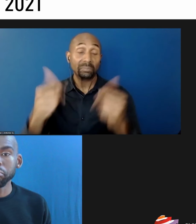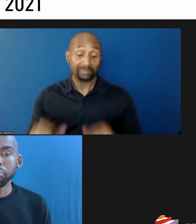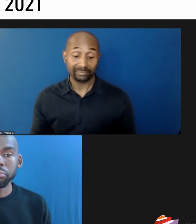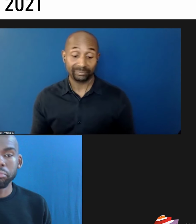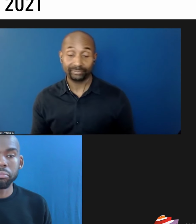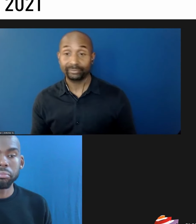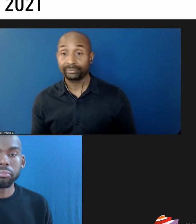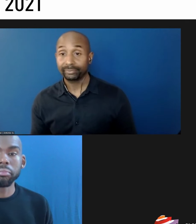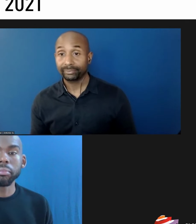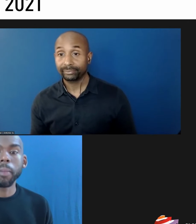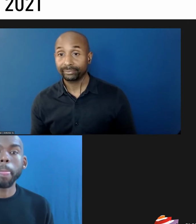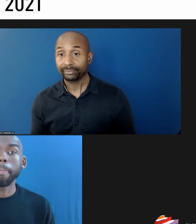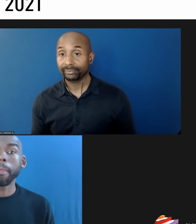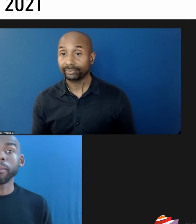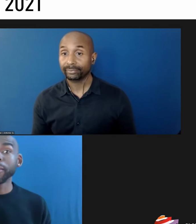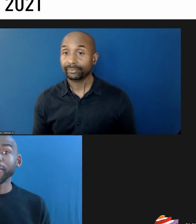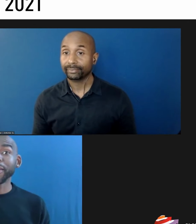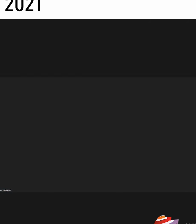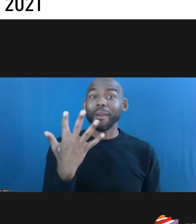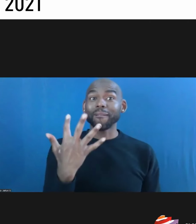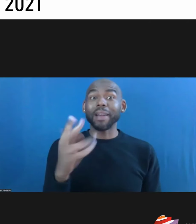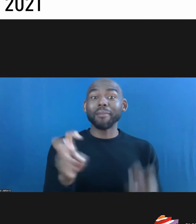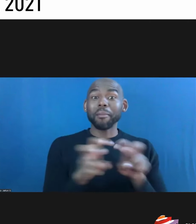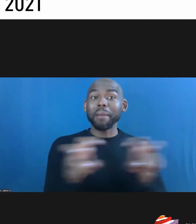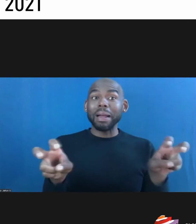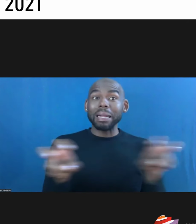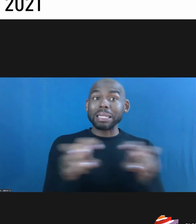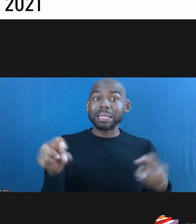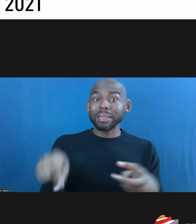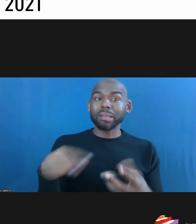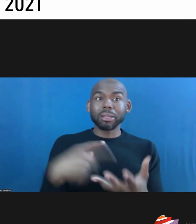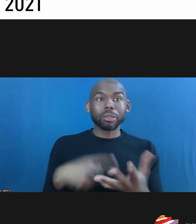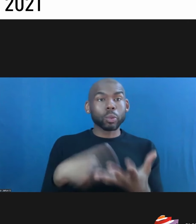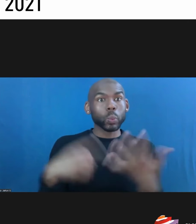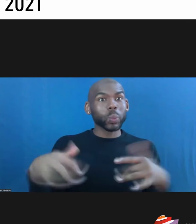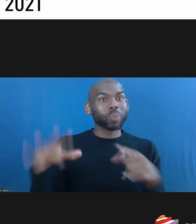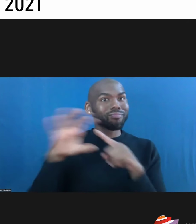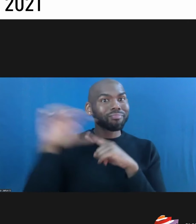This was such an amazing discussion, and I really truly hope to see you on our GADRA